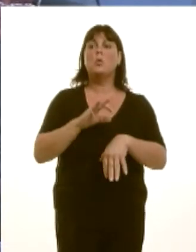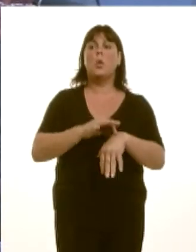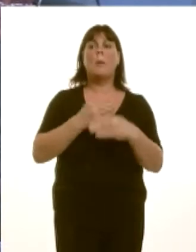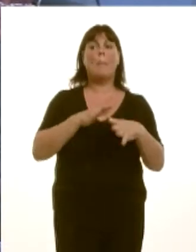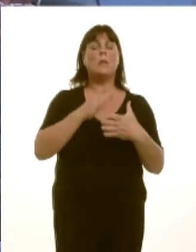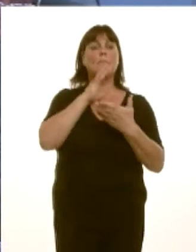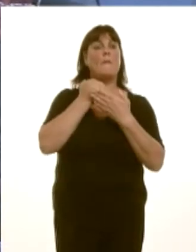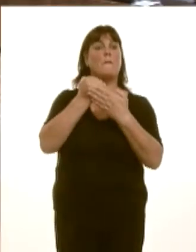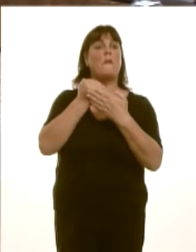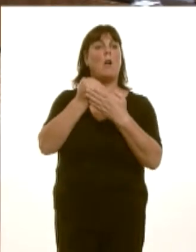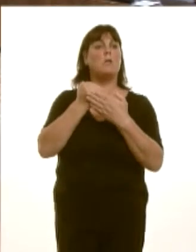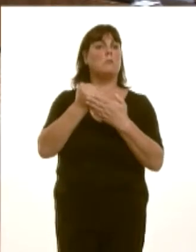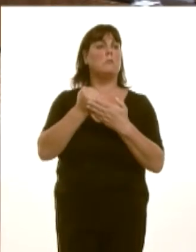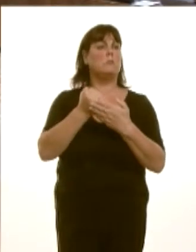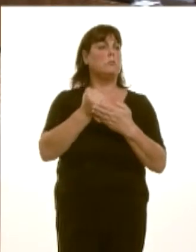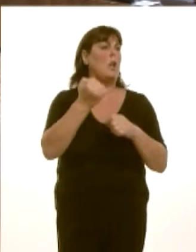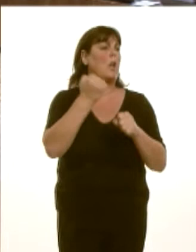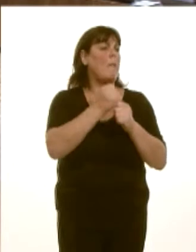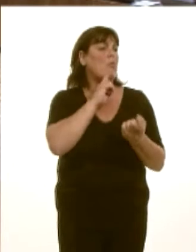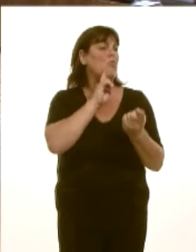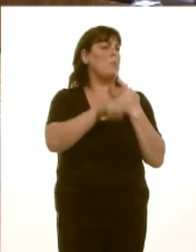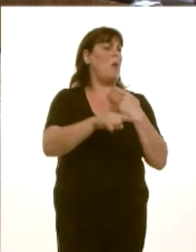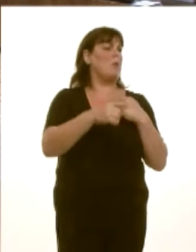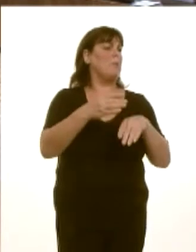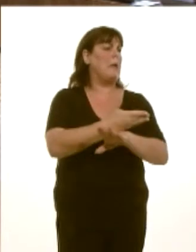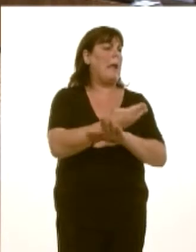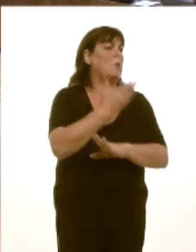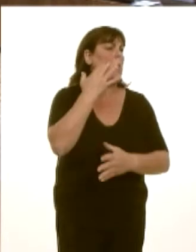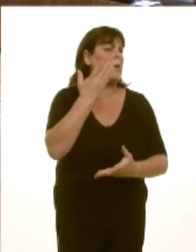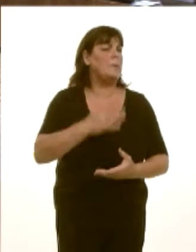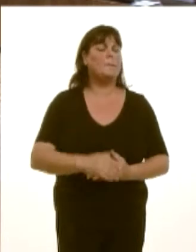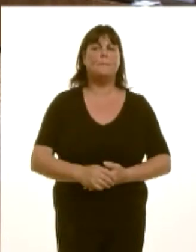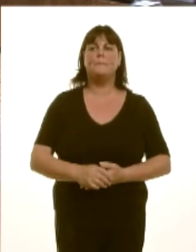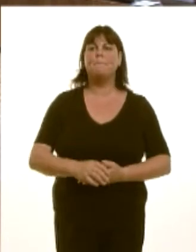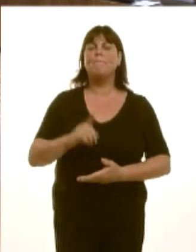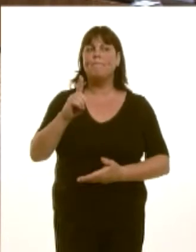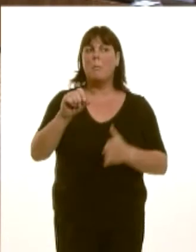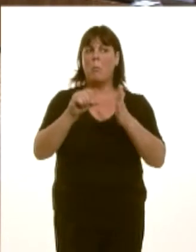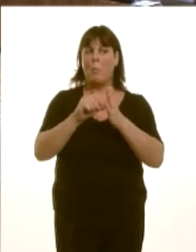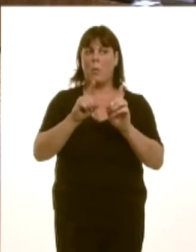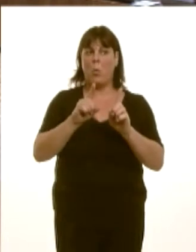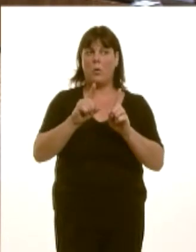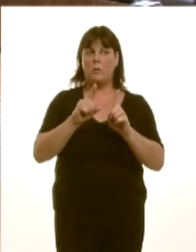When will the Government act? Carwyn Jones: The difficulty, of course, is that the BMA, not doctors, is not consistent